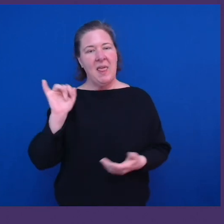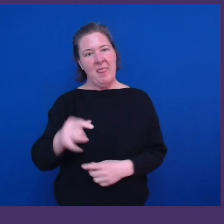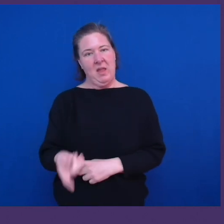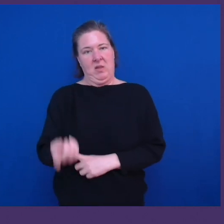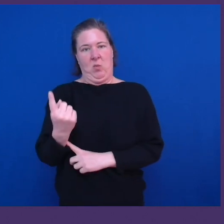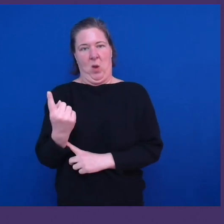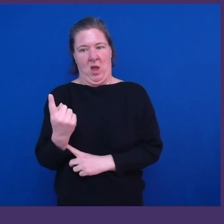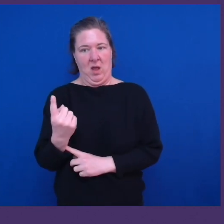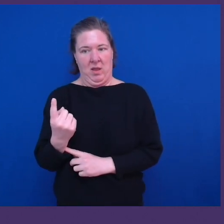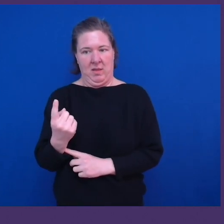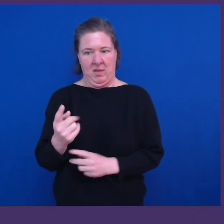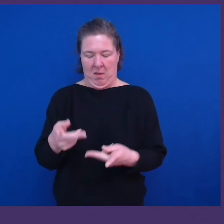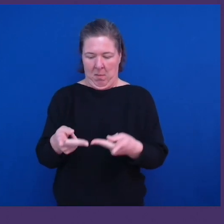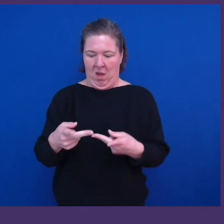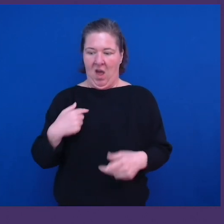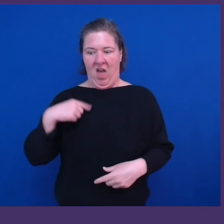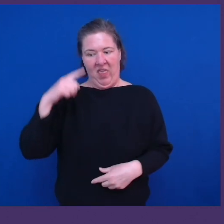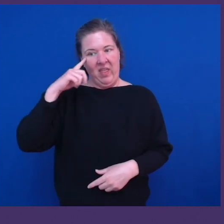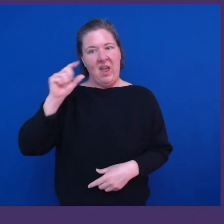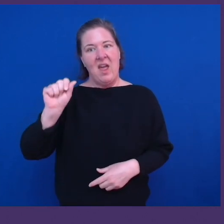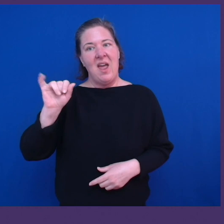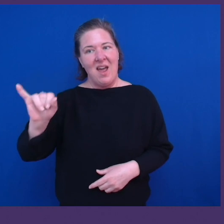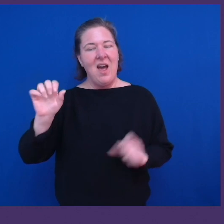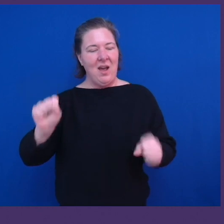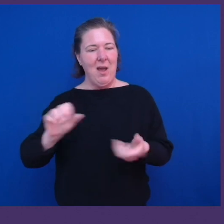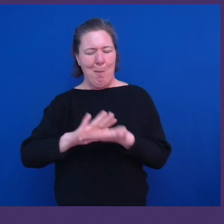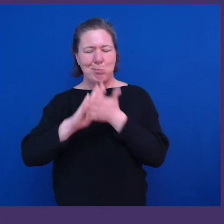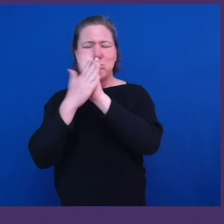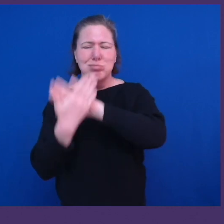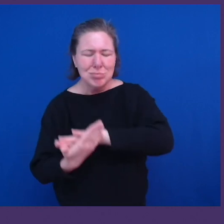where I think AI can become extremely beneficial